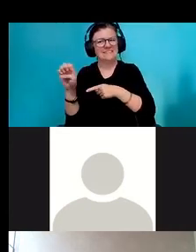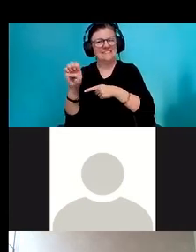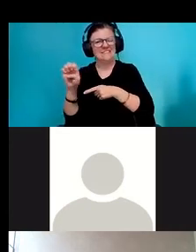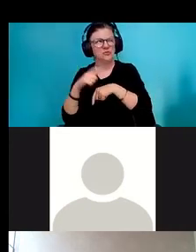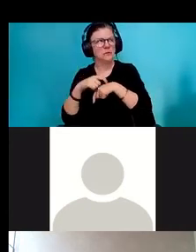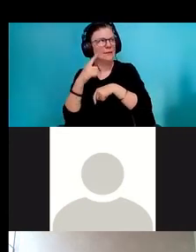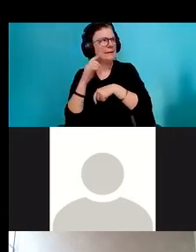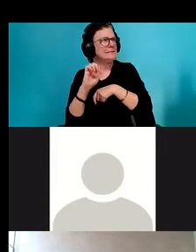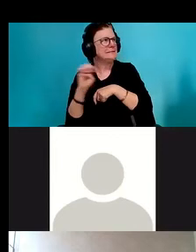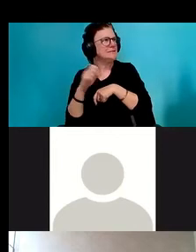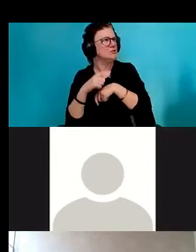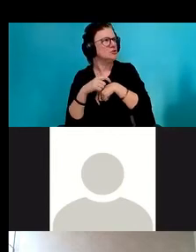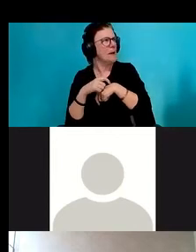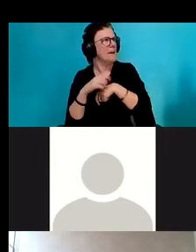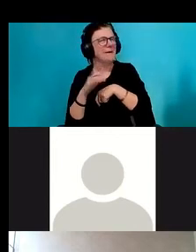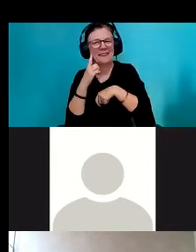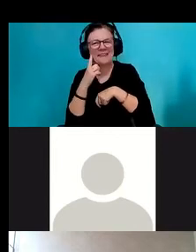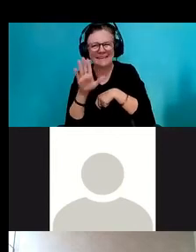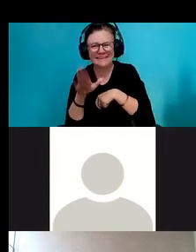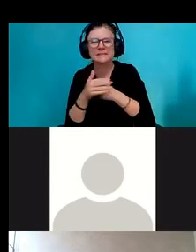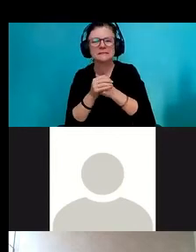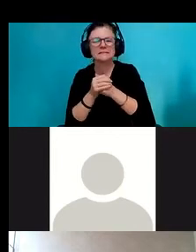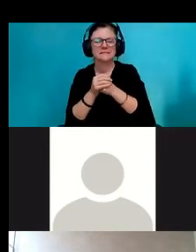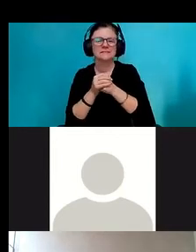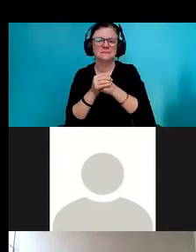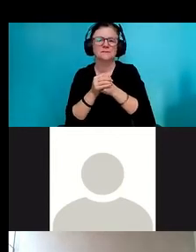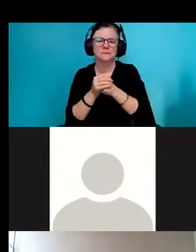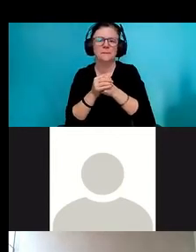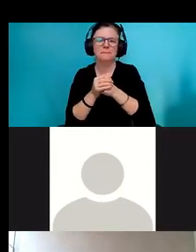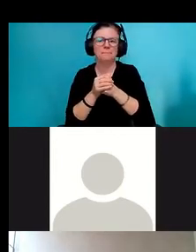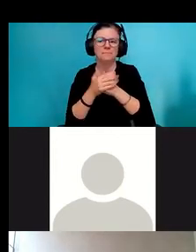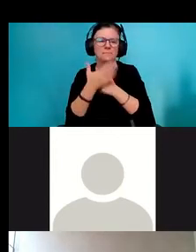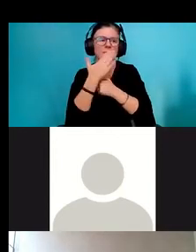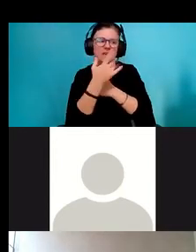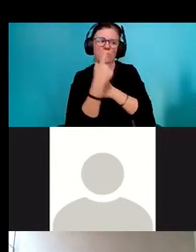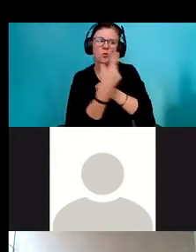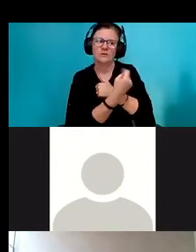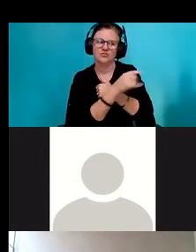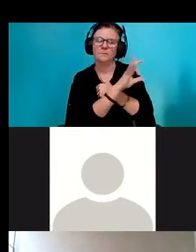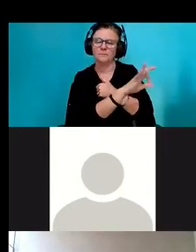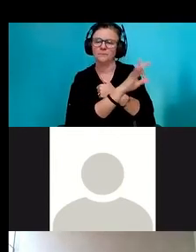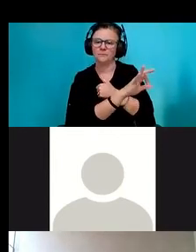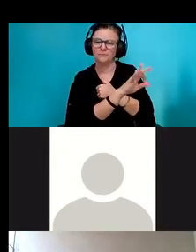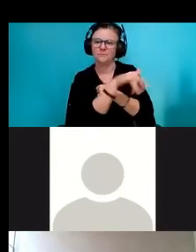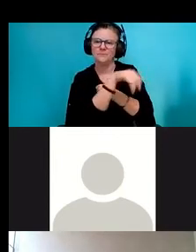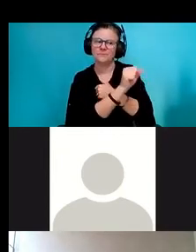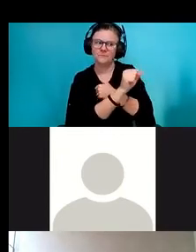So, very key. Thank you so much for the question. We definitely should have stated that